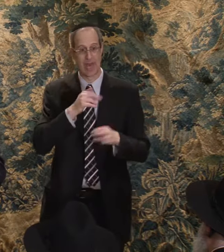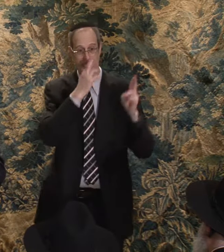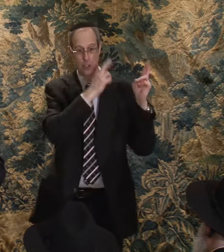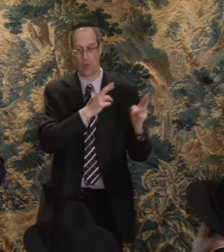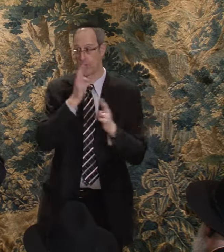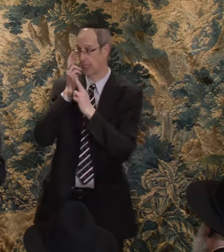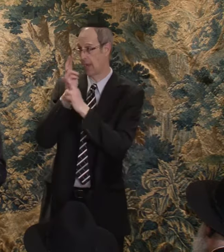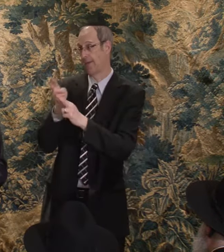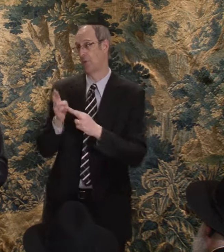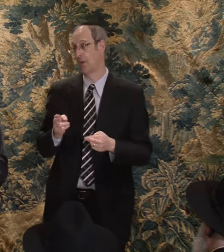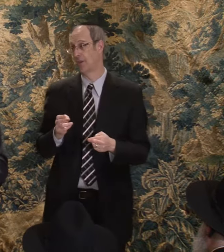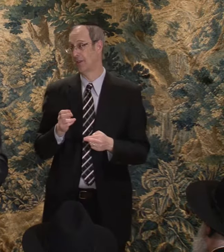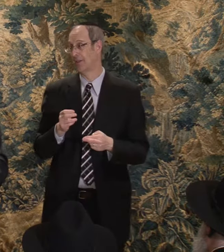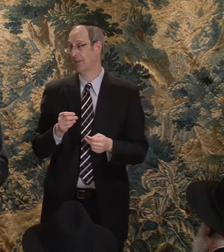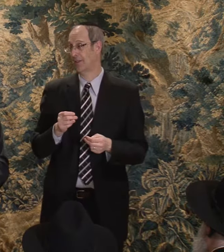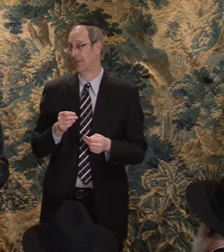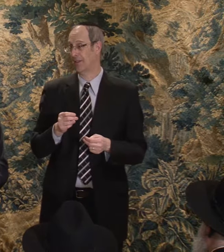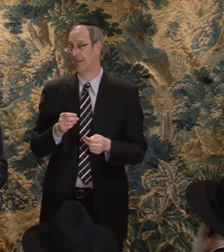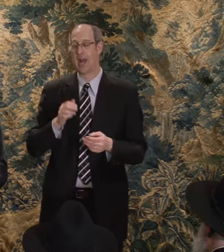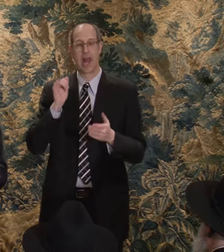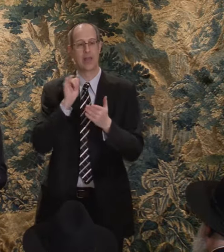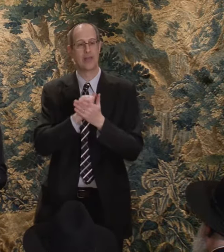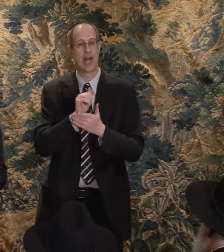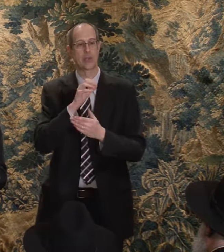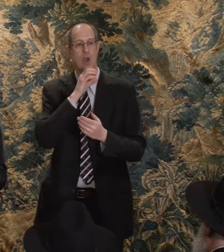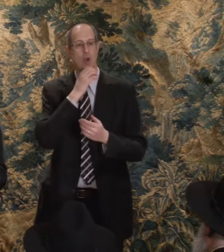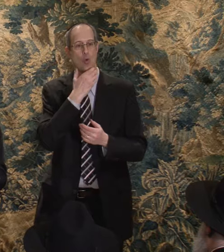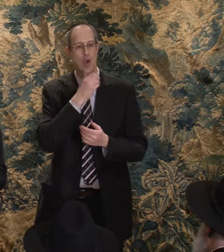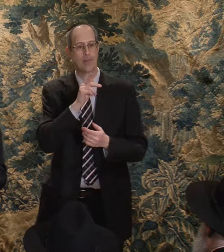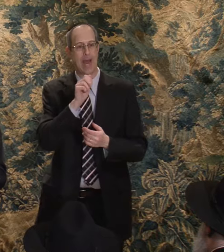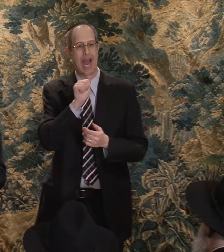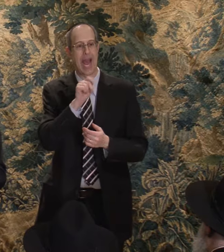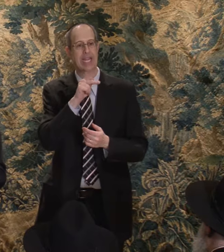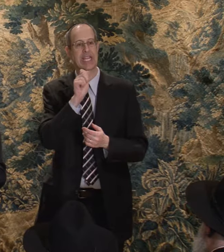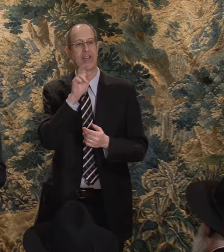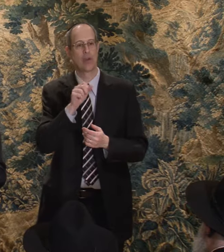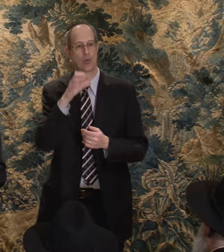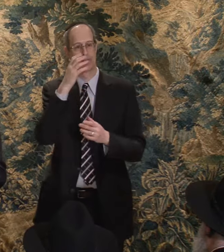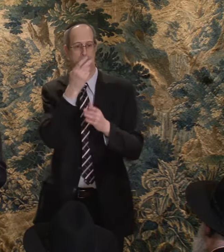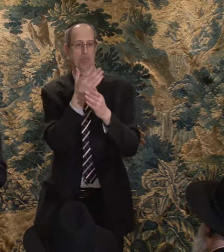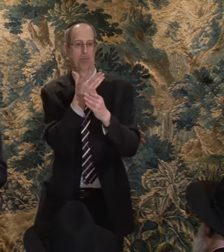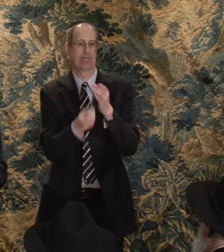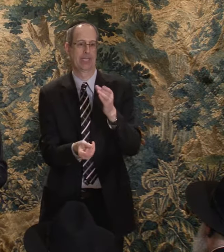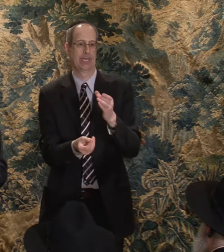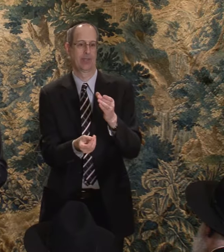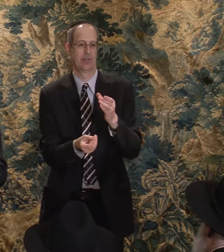what that's what Rock Eva's tell me them we're missing I'll tell you one more